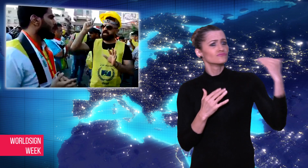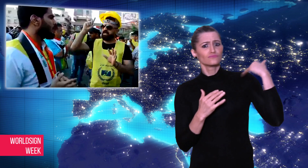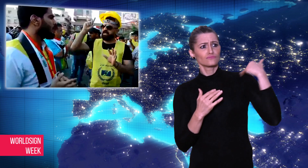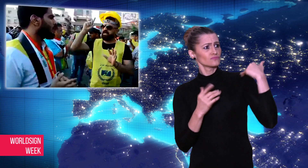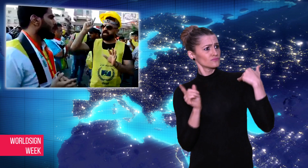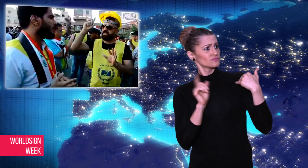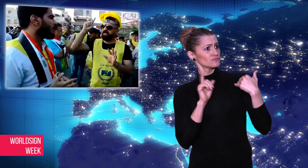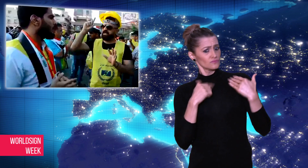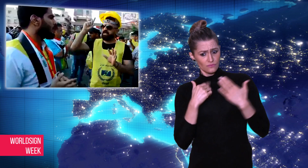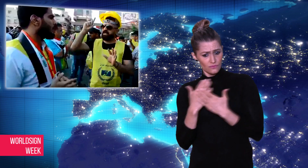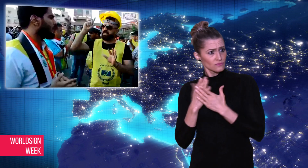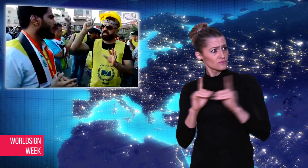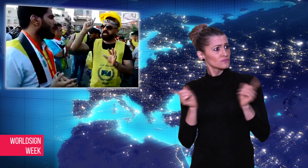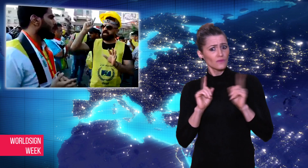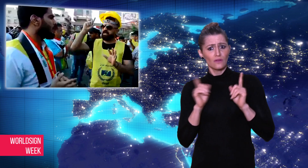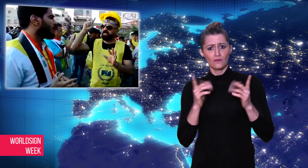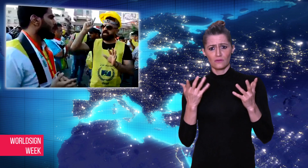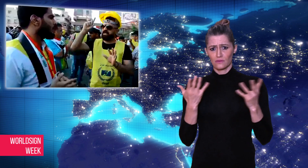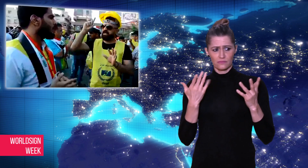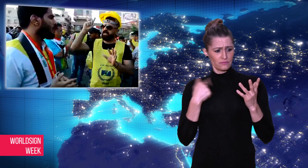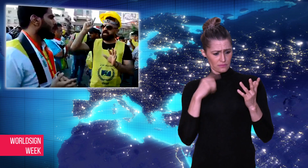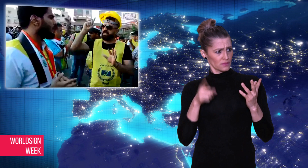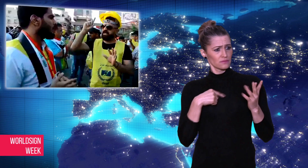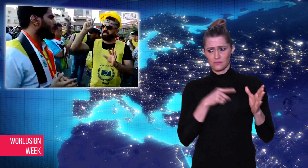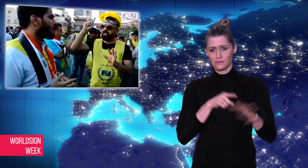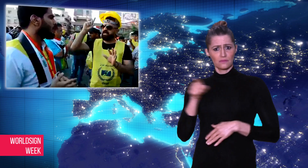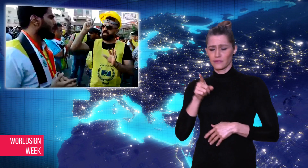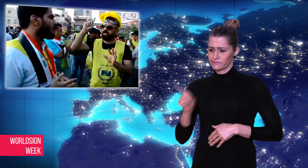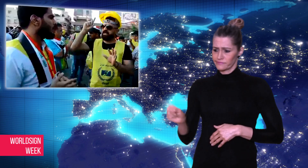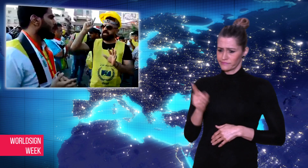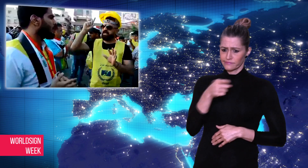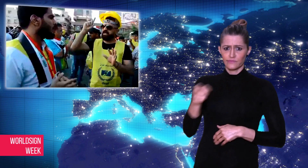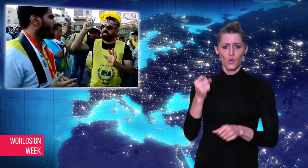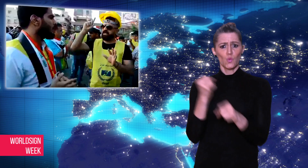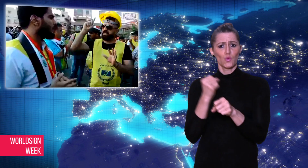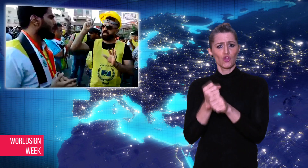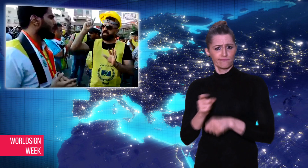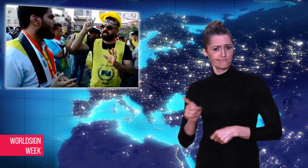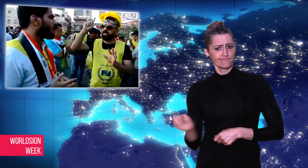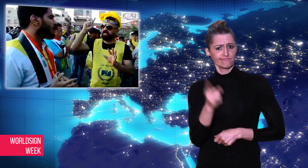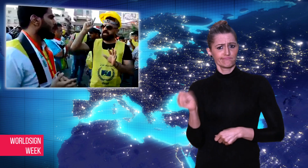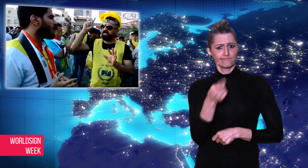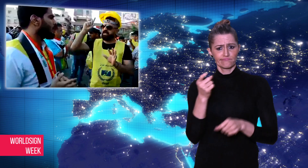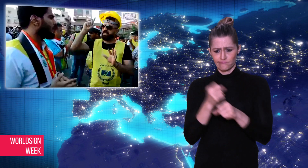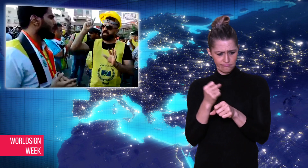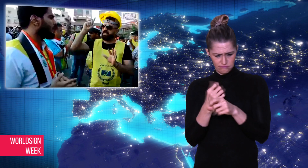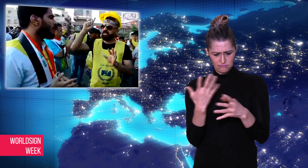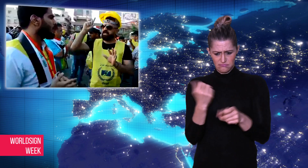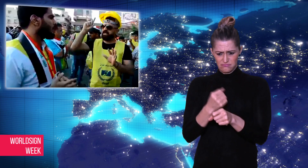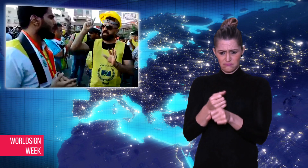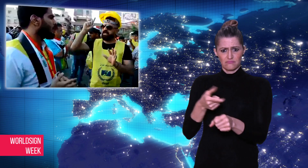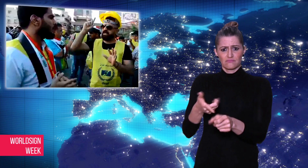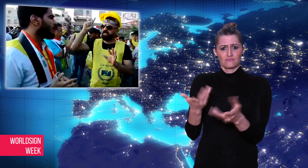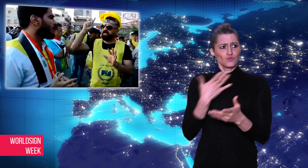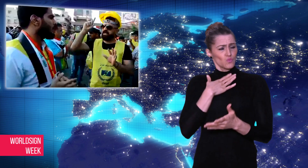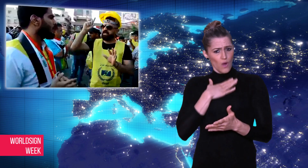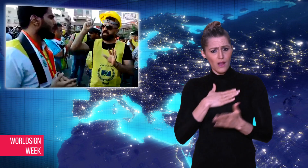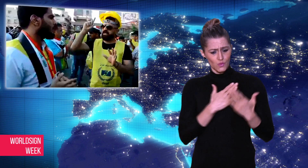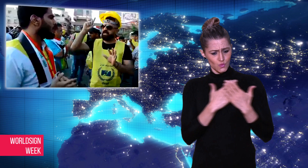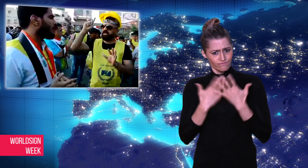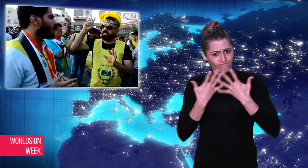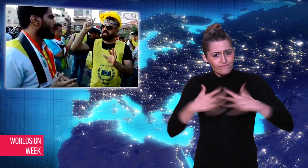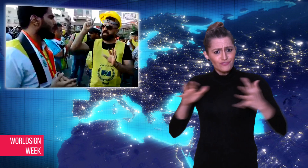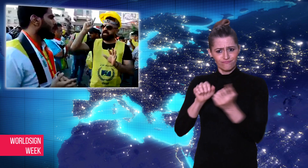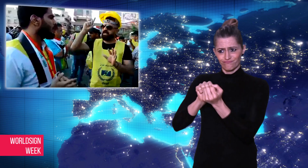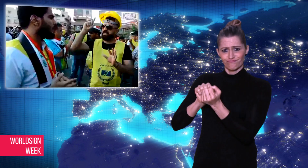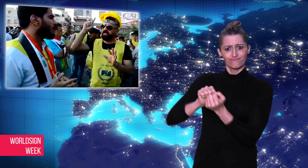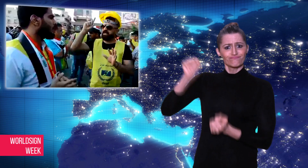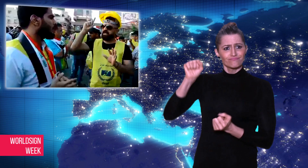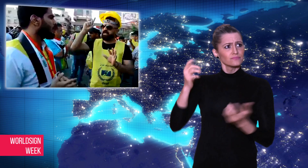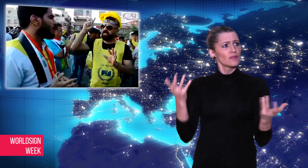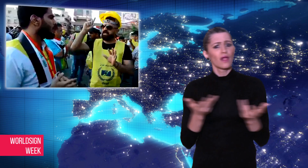chance to complete high school education and are